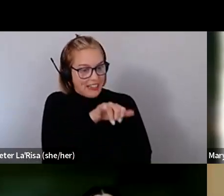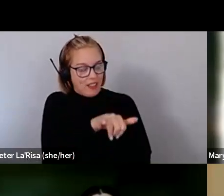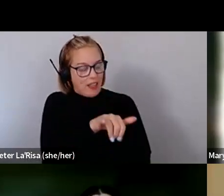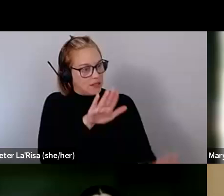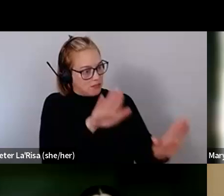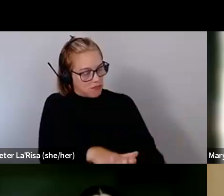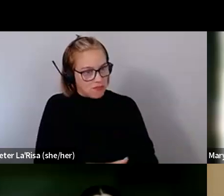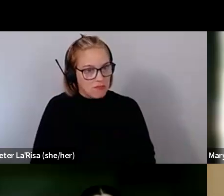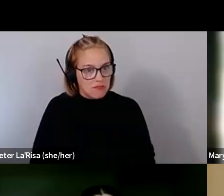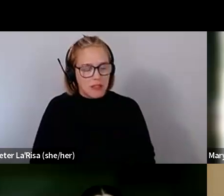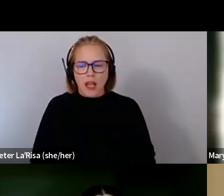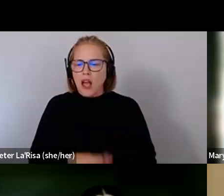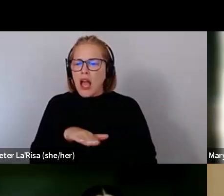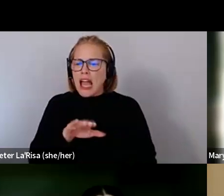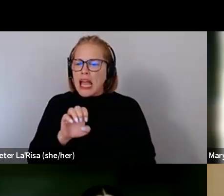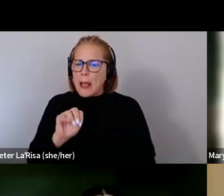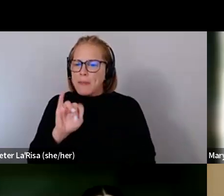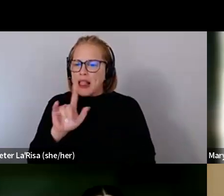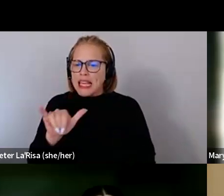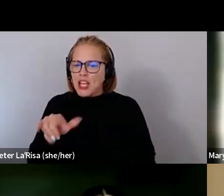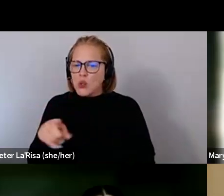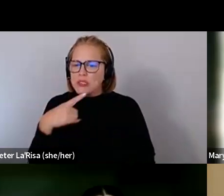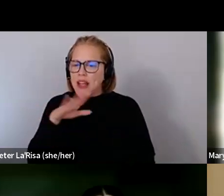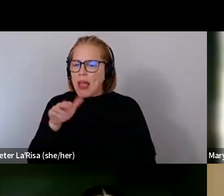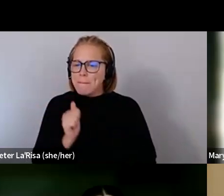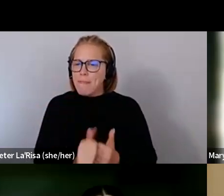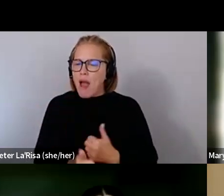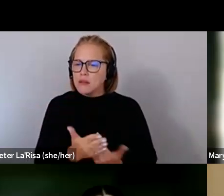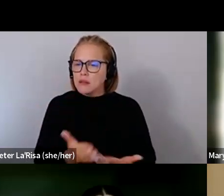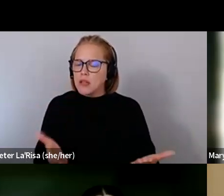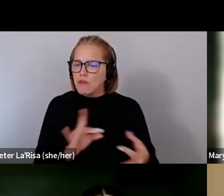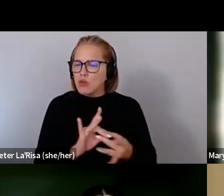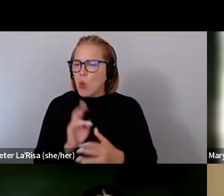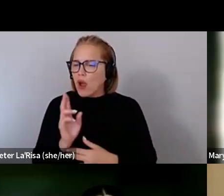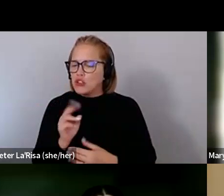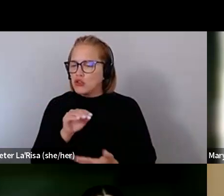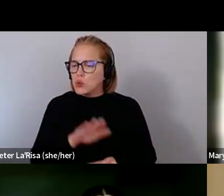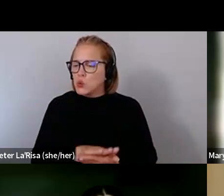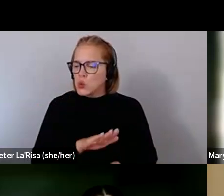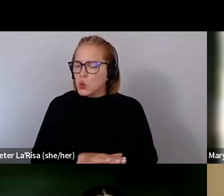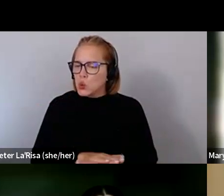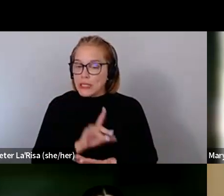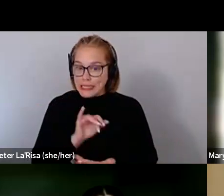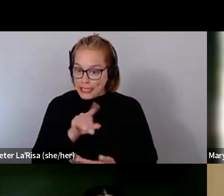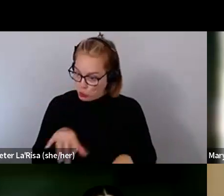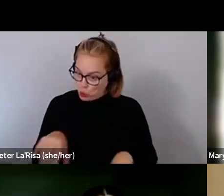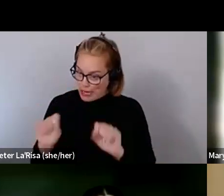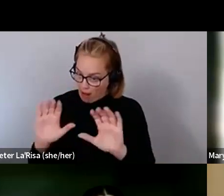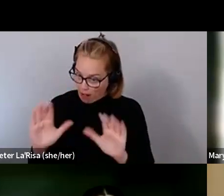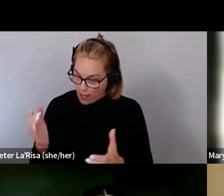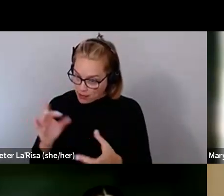destroying their car completely. That is something that is really needed. That is terrific.